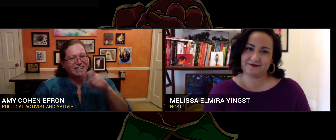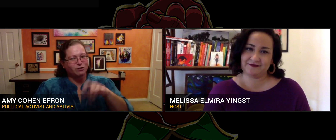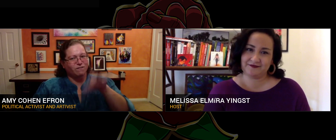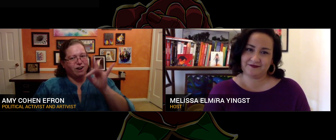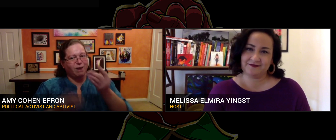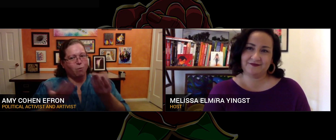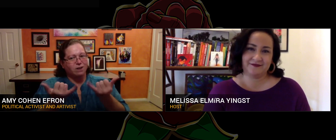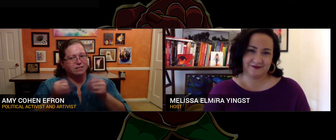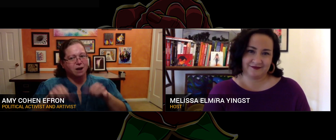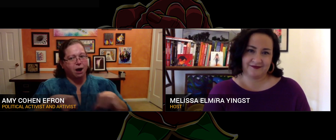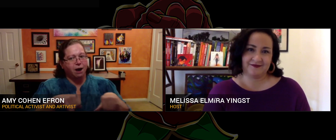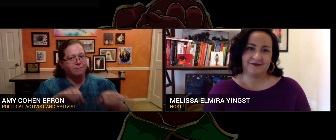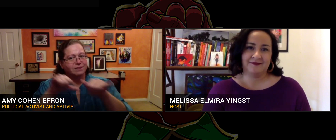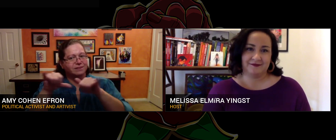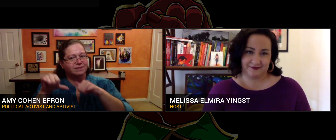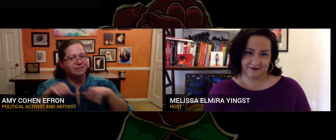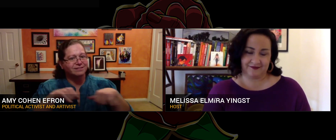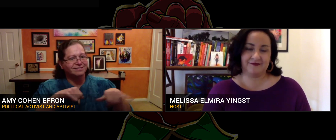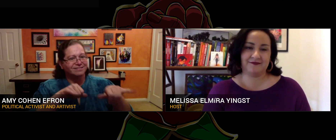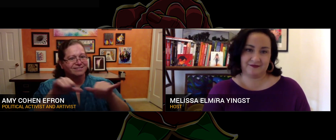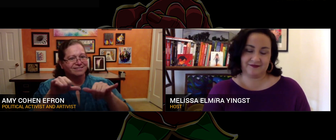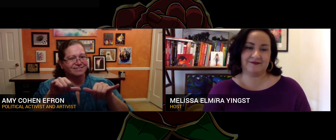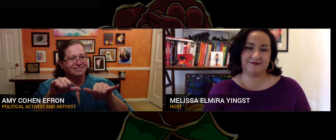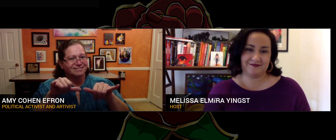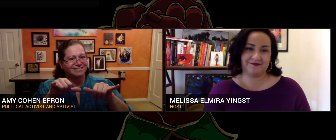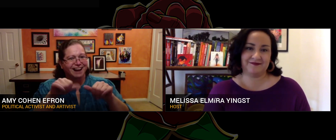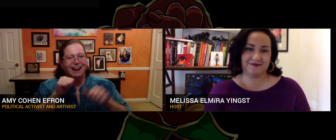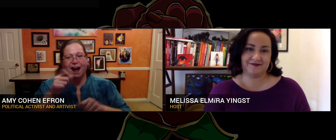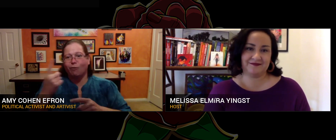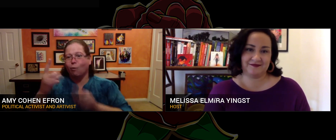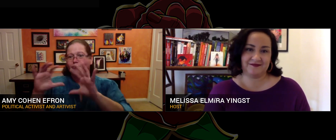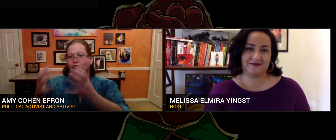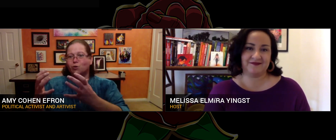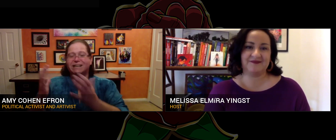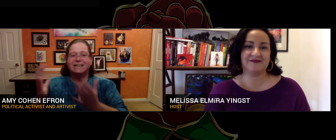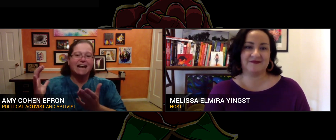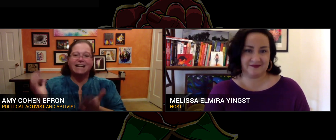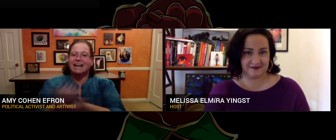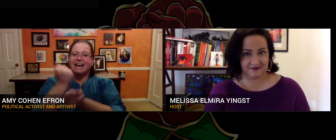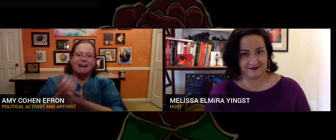We need to find what's common, not about one group getting